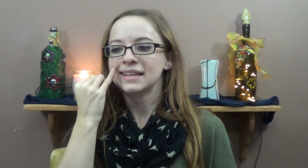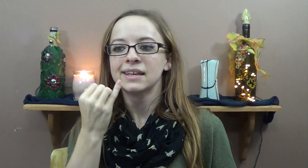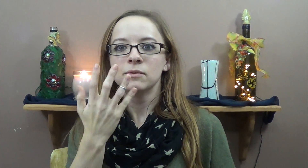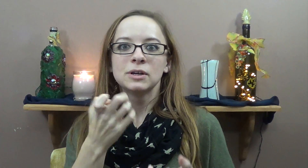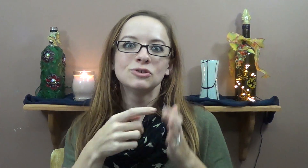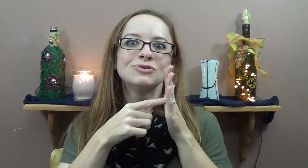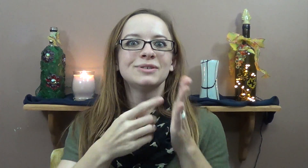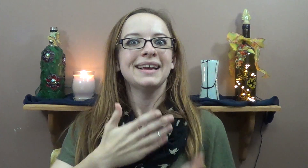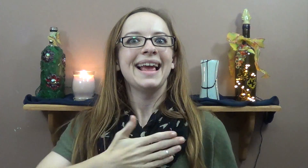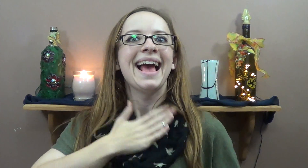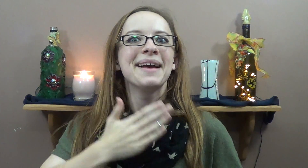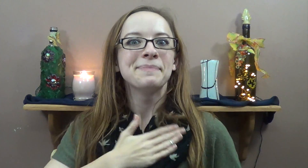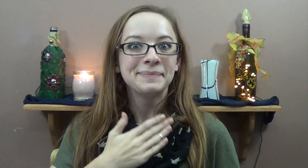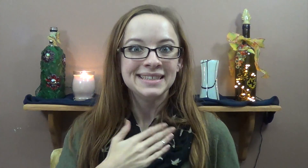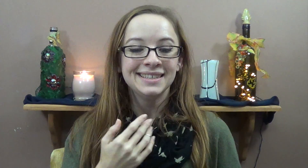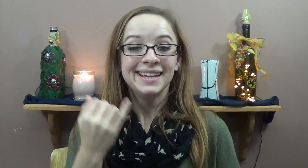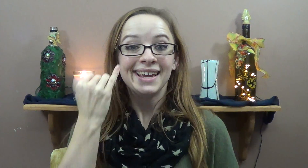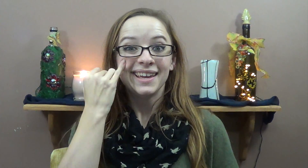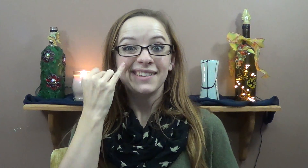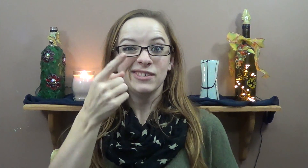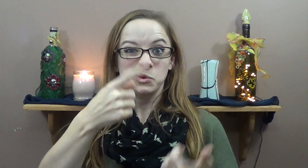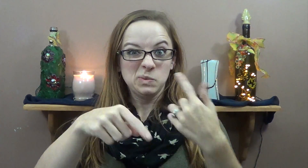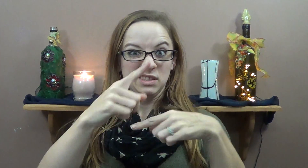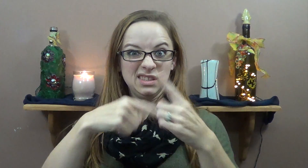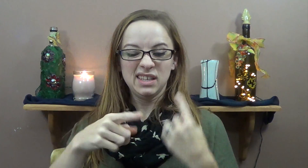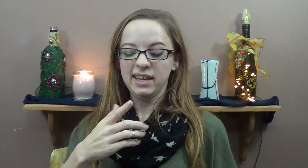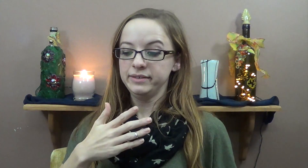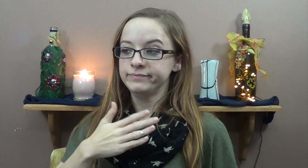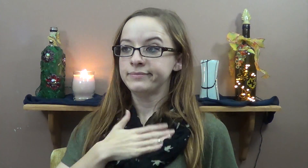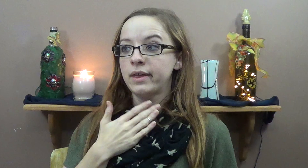how upset I am. If I wanted to show that I'm